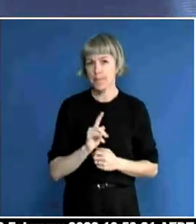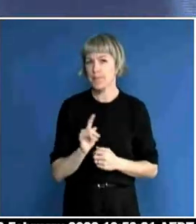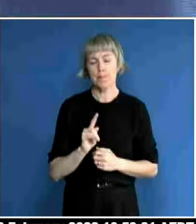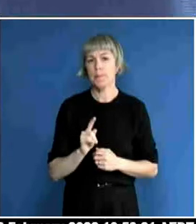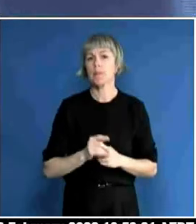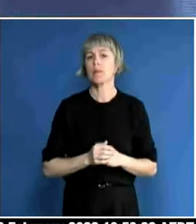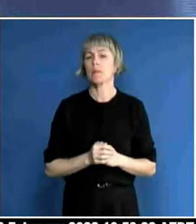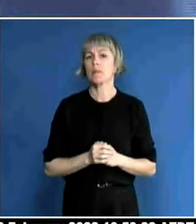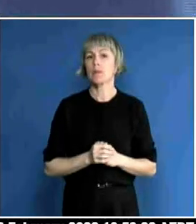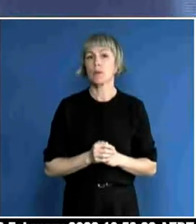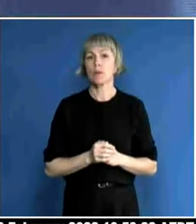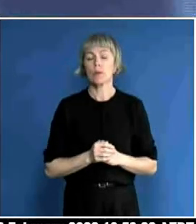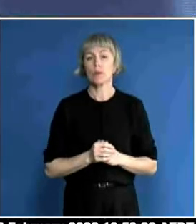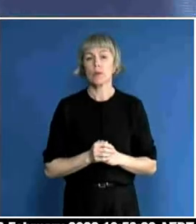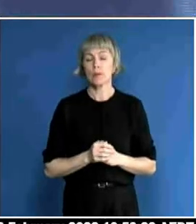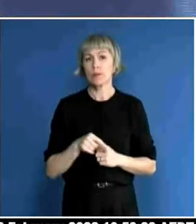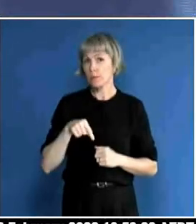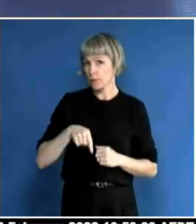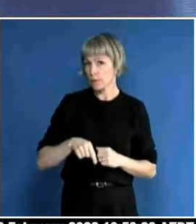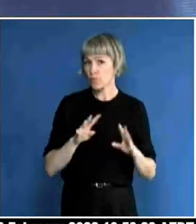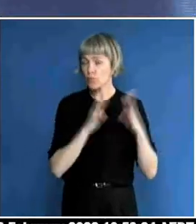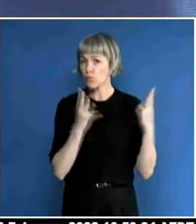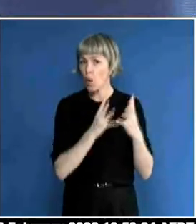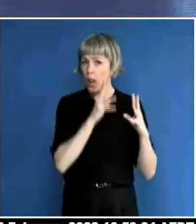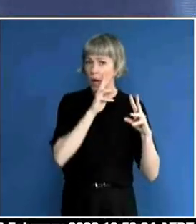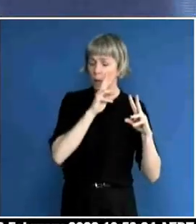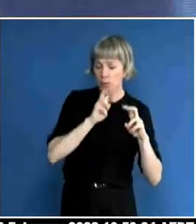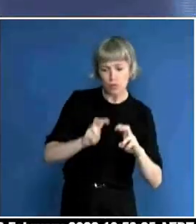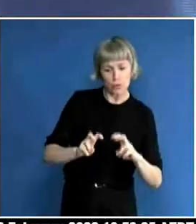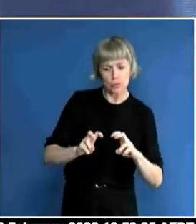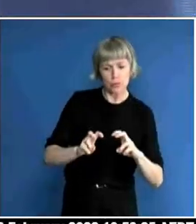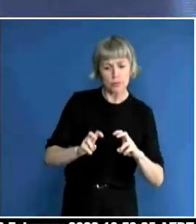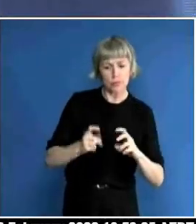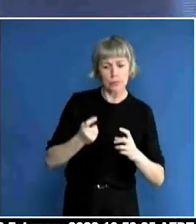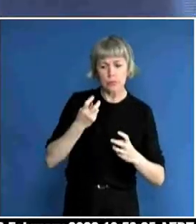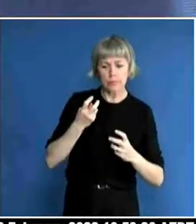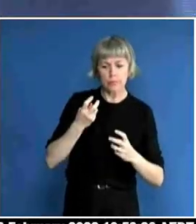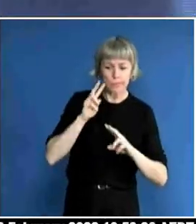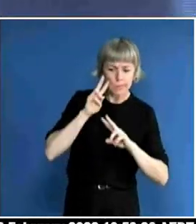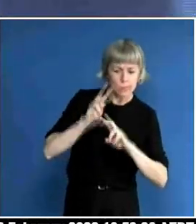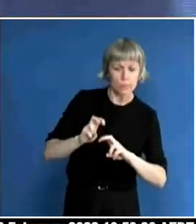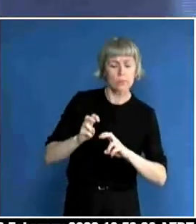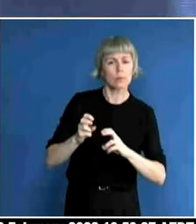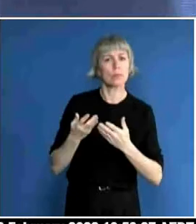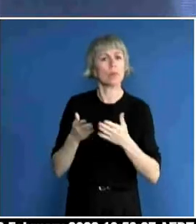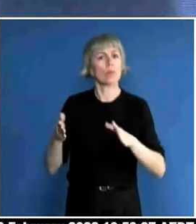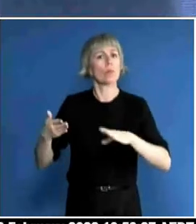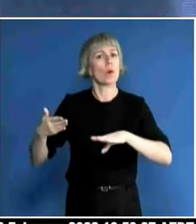labour market, together with its consideration of segregated employment is ongoing work.